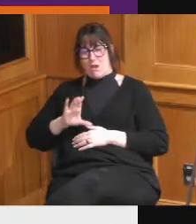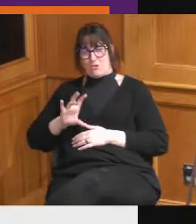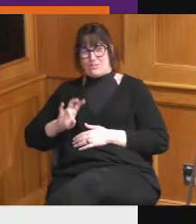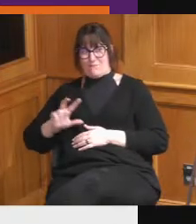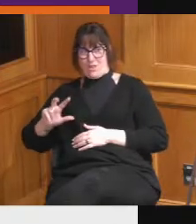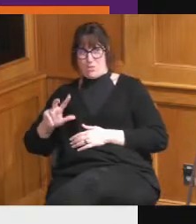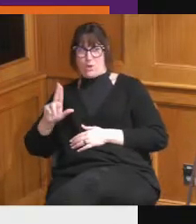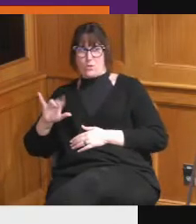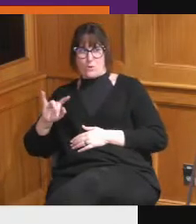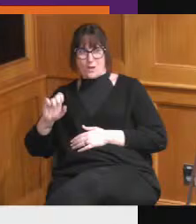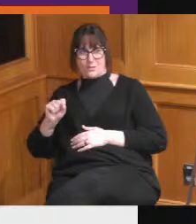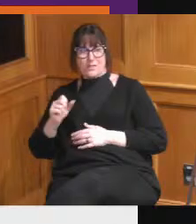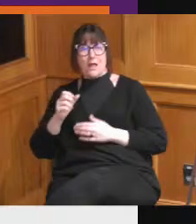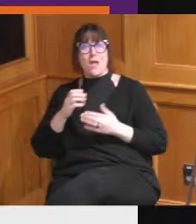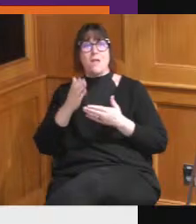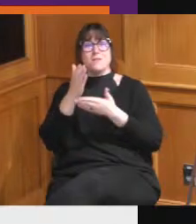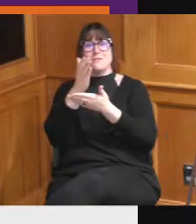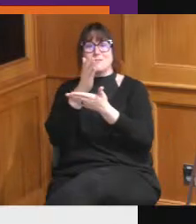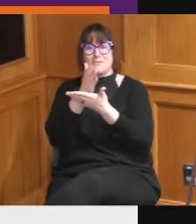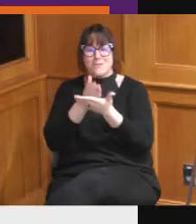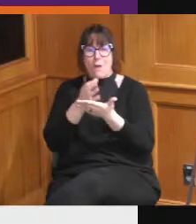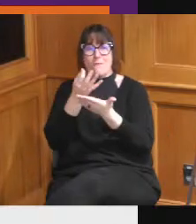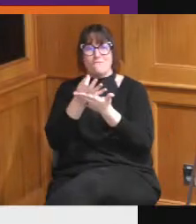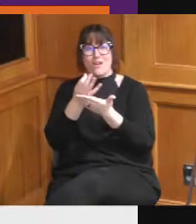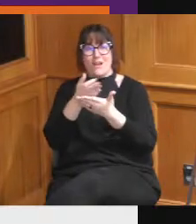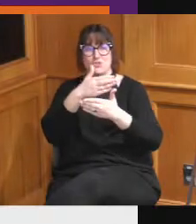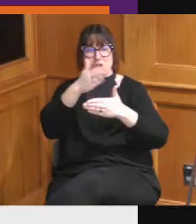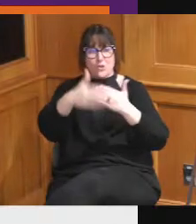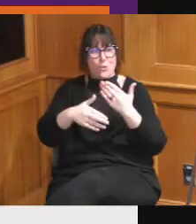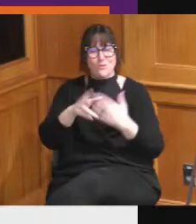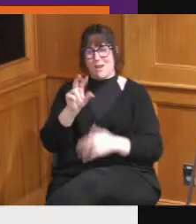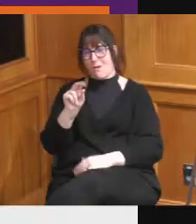the projects haven't actually closed financially but they're all in the process of closing and